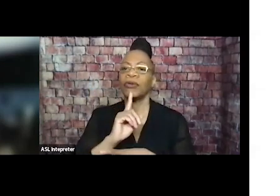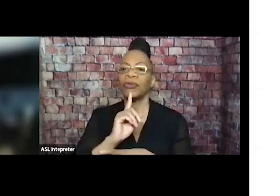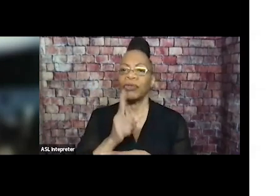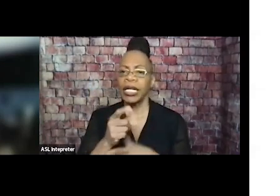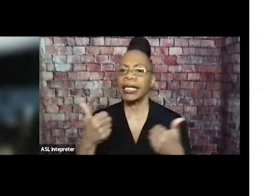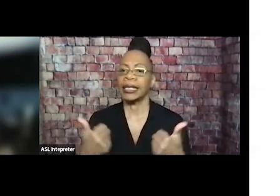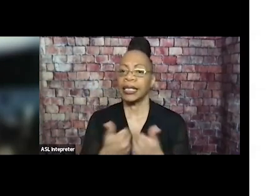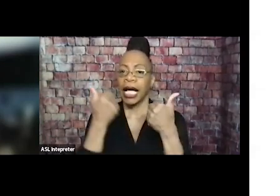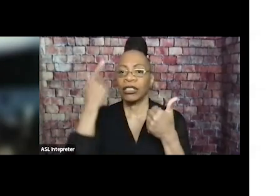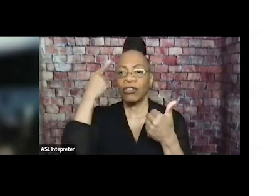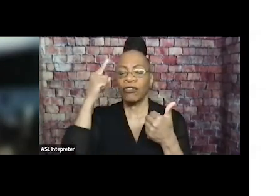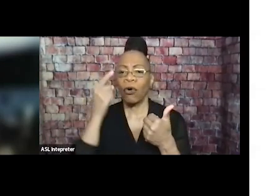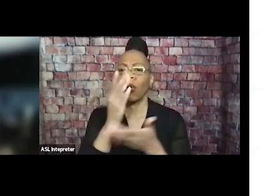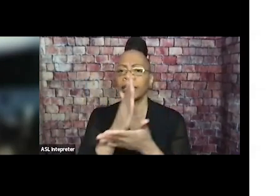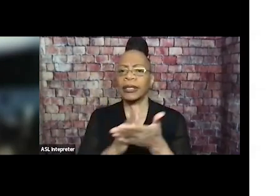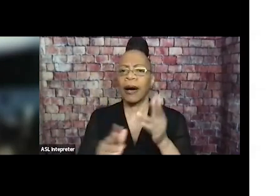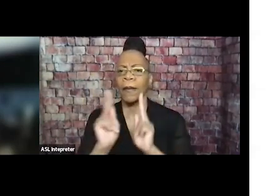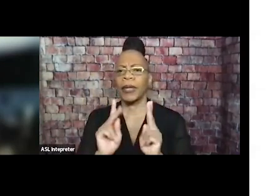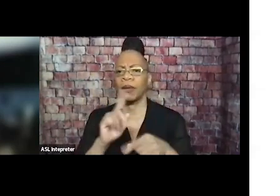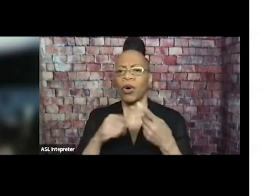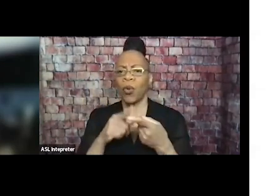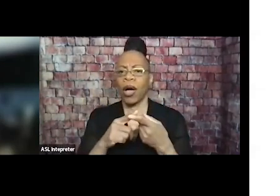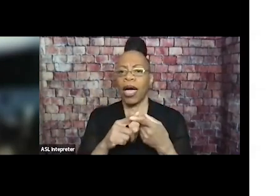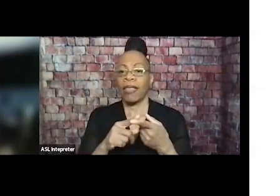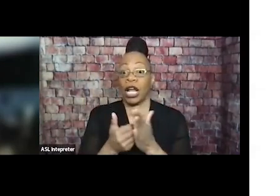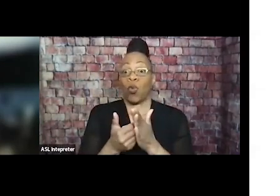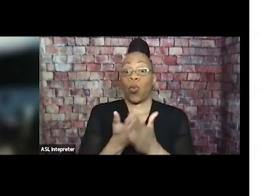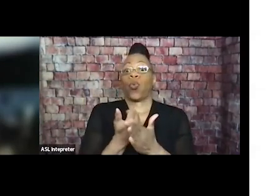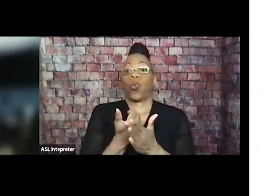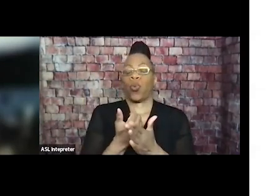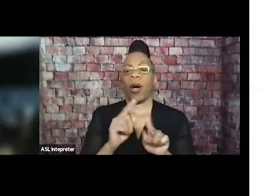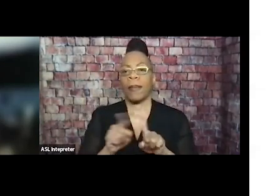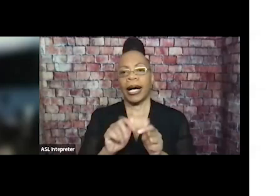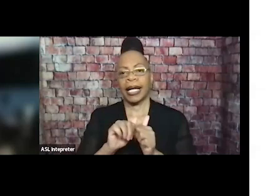for some folks when they're just starting. But how we write an MSR is really important